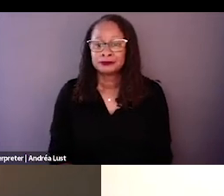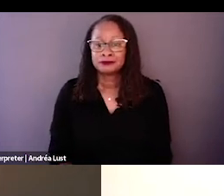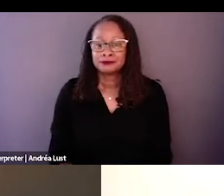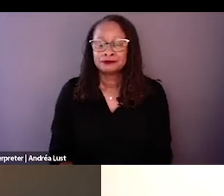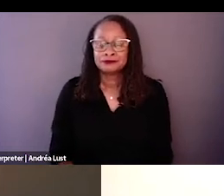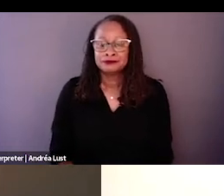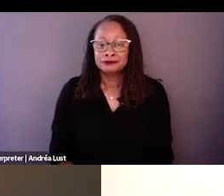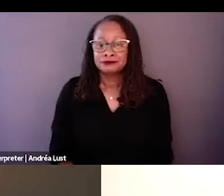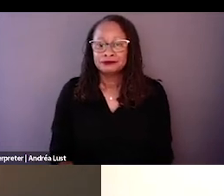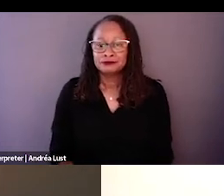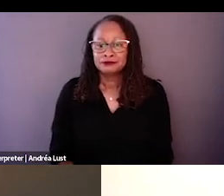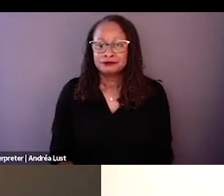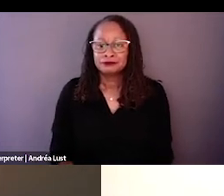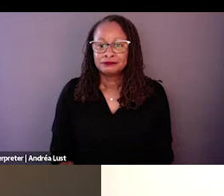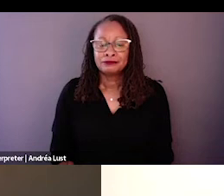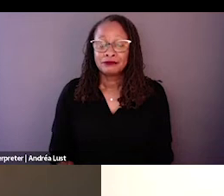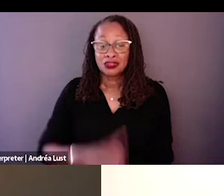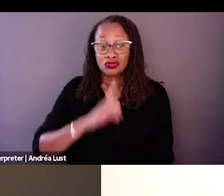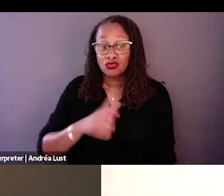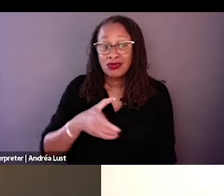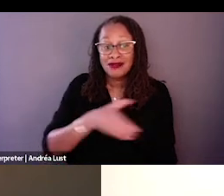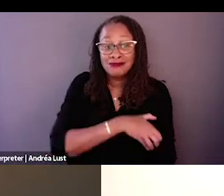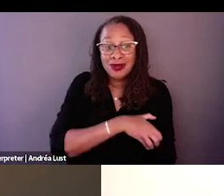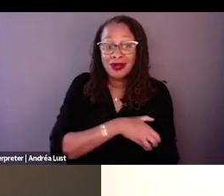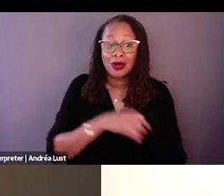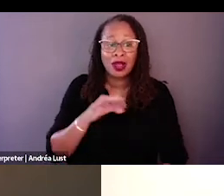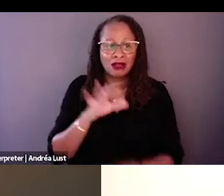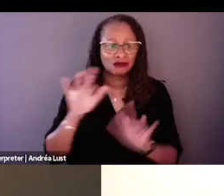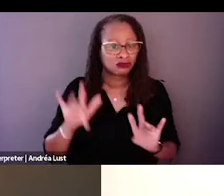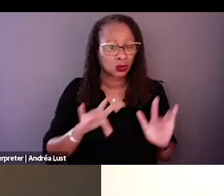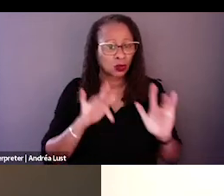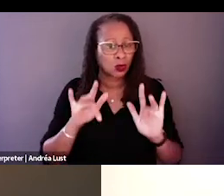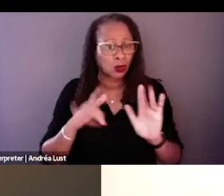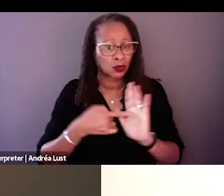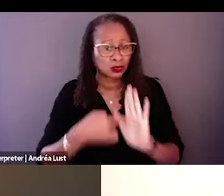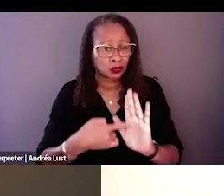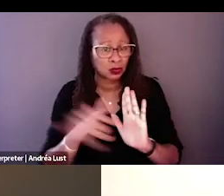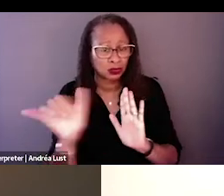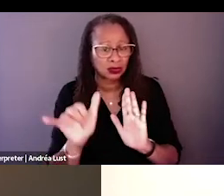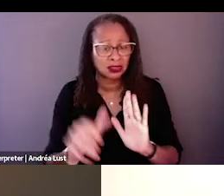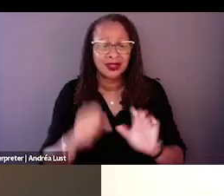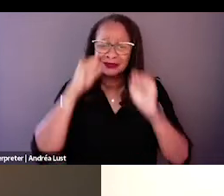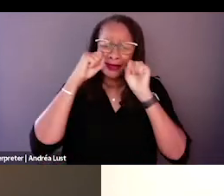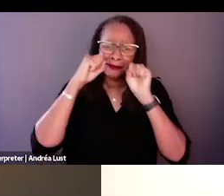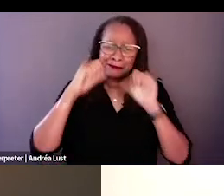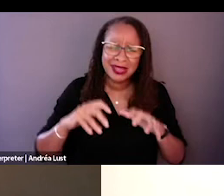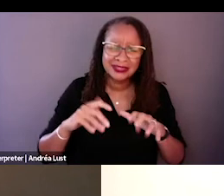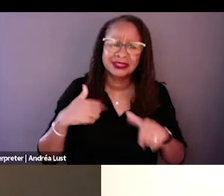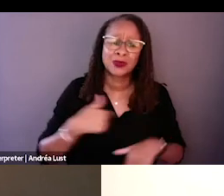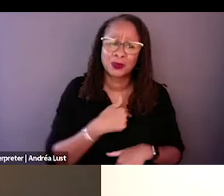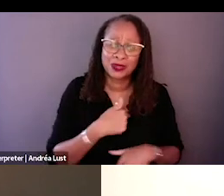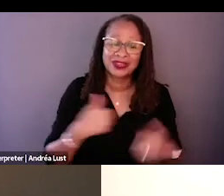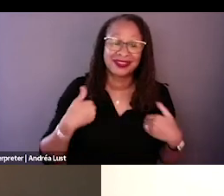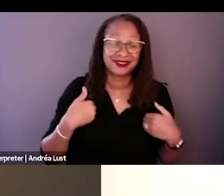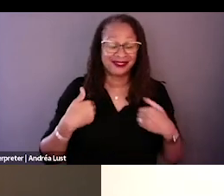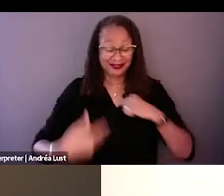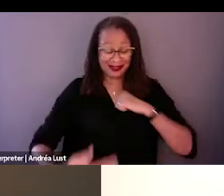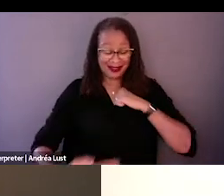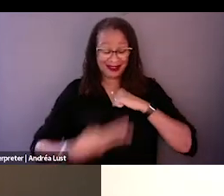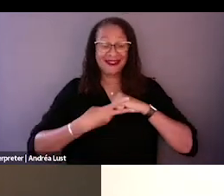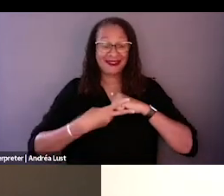because if everyone that could know you was also murdered, no one knows your name.